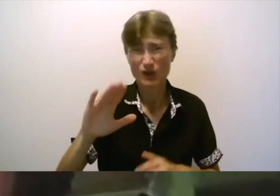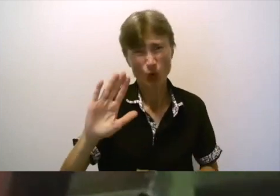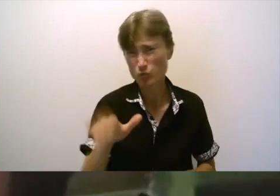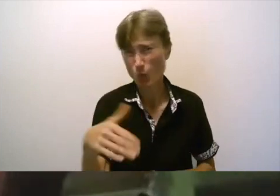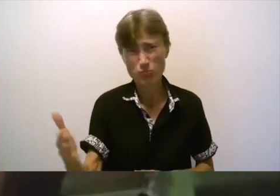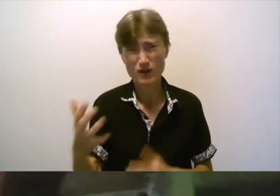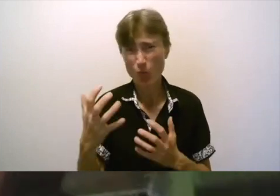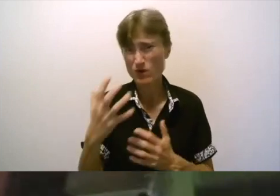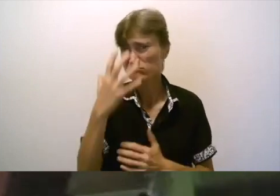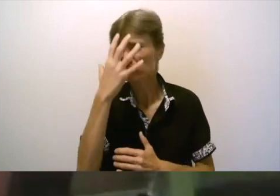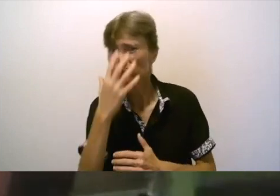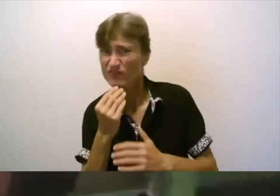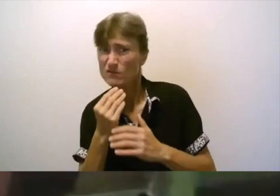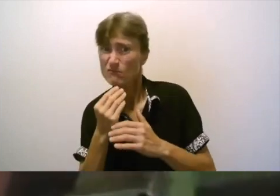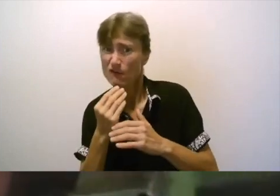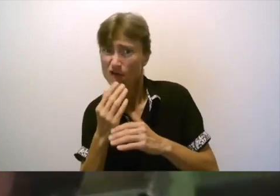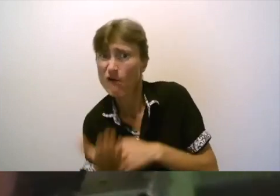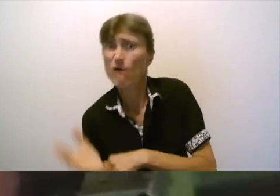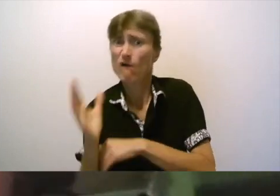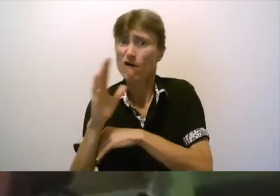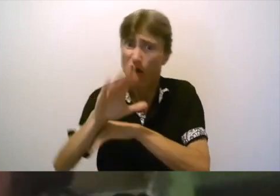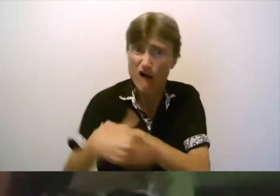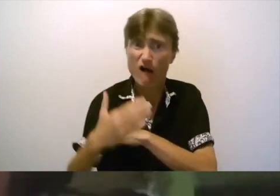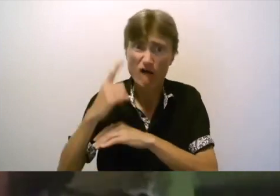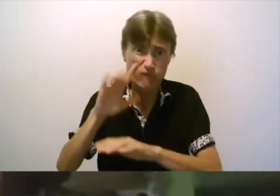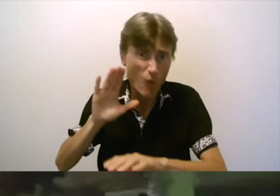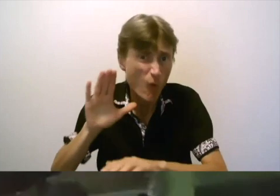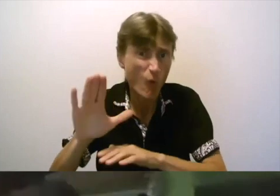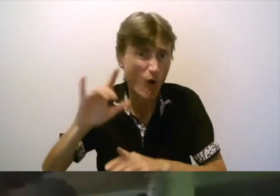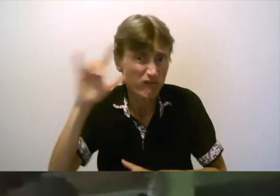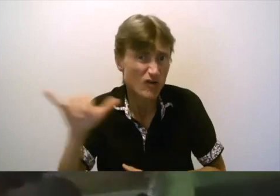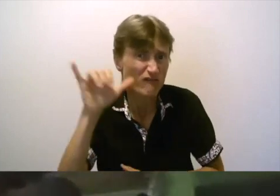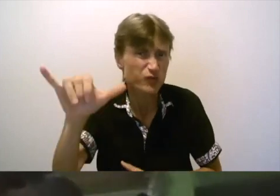just not in human nature and then the partisan aspect of it um